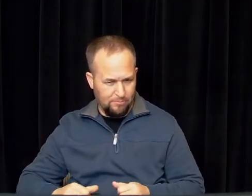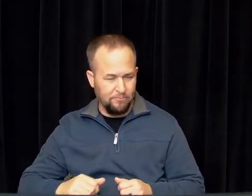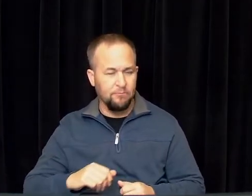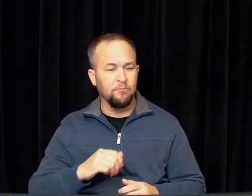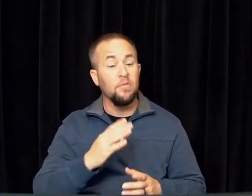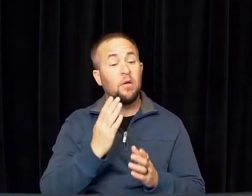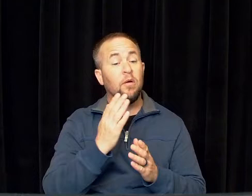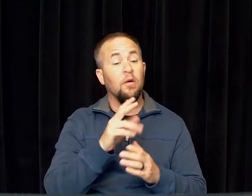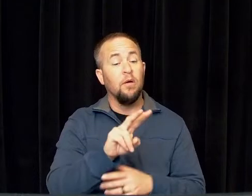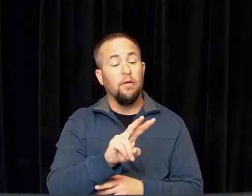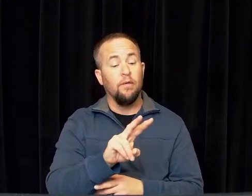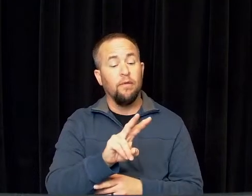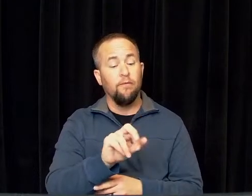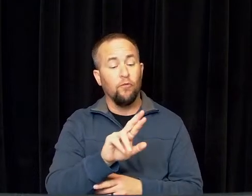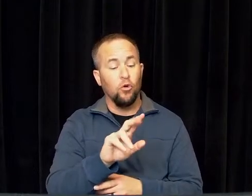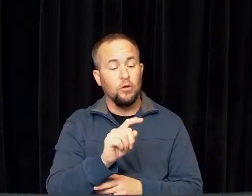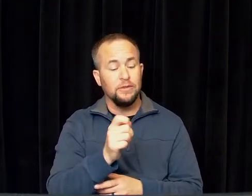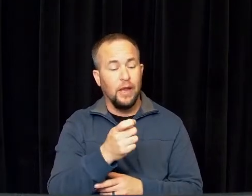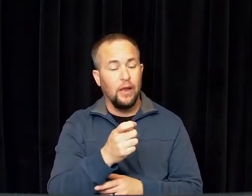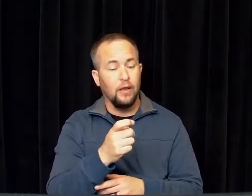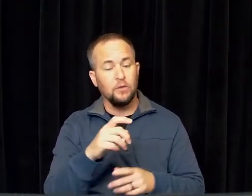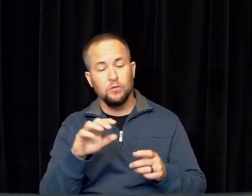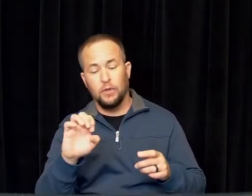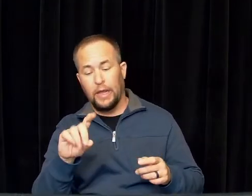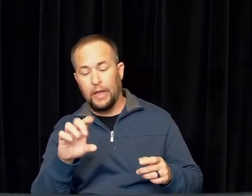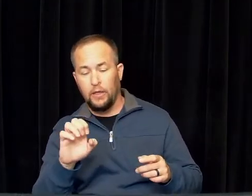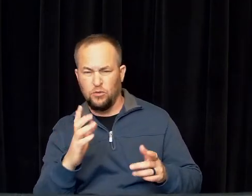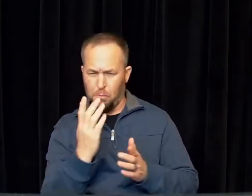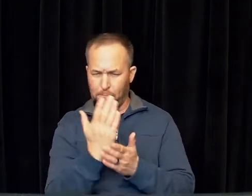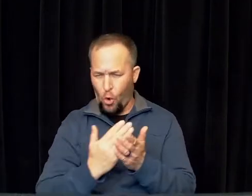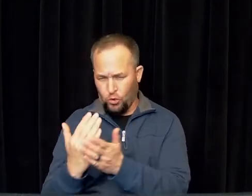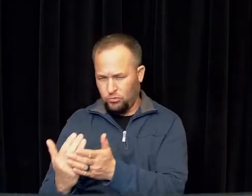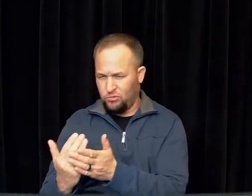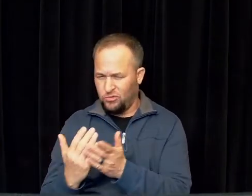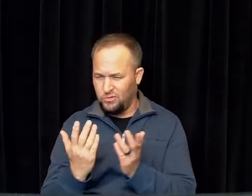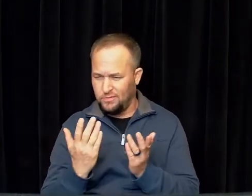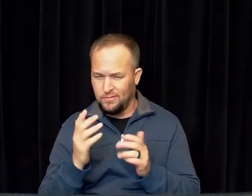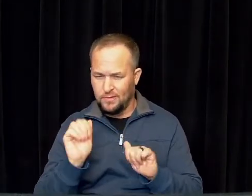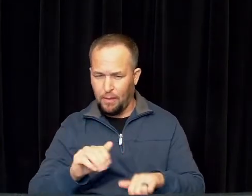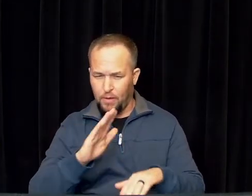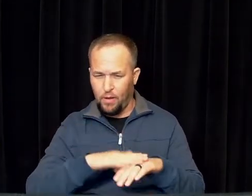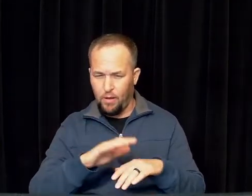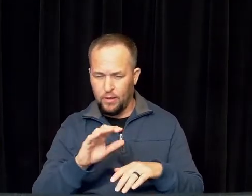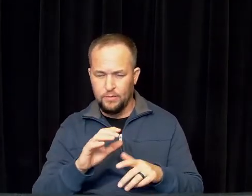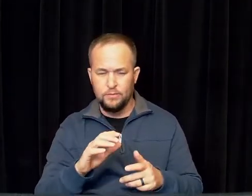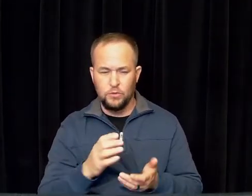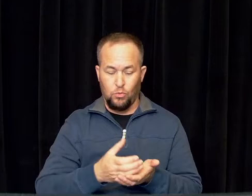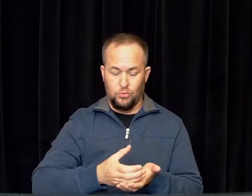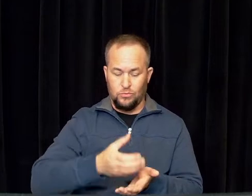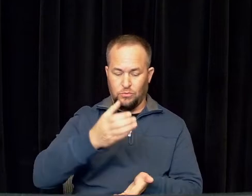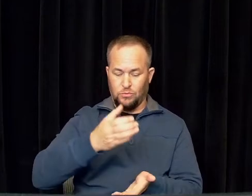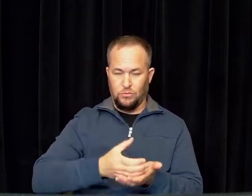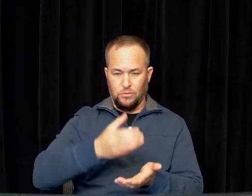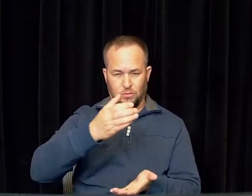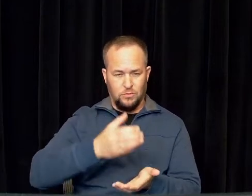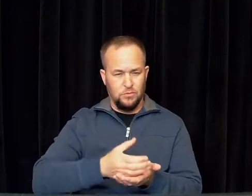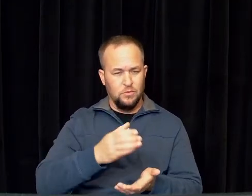that could be on any of these shapes. Cylinder, if you think of it like a can, a canned good you have,